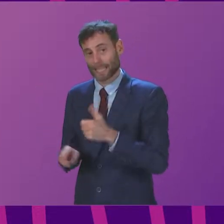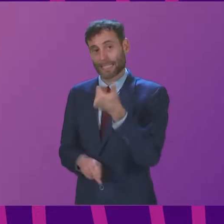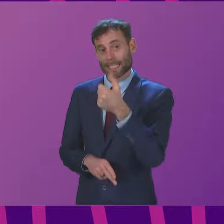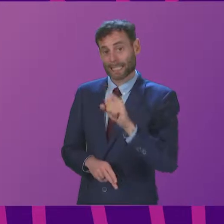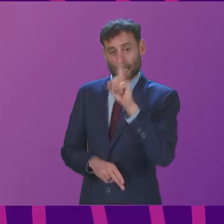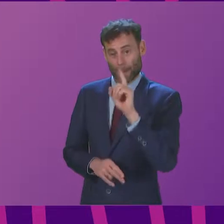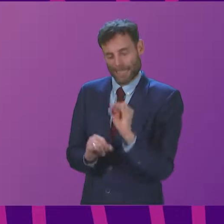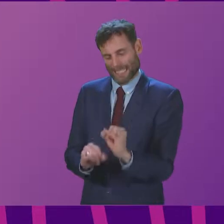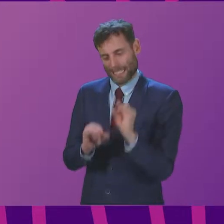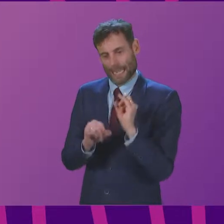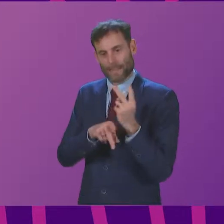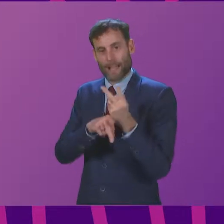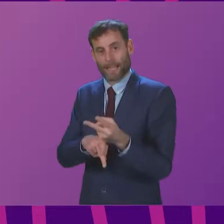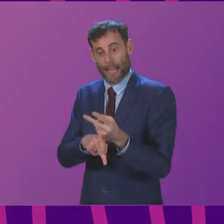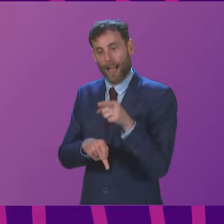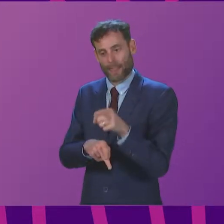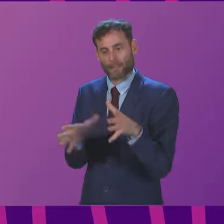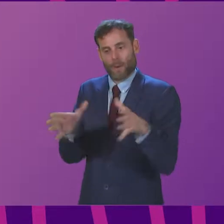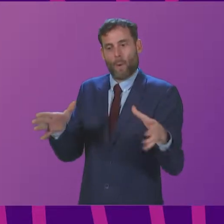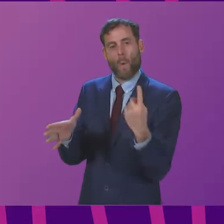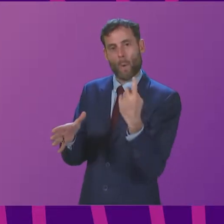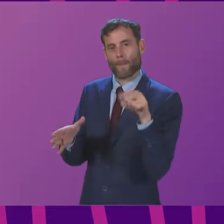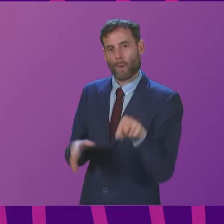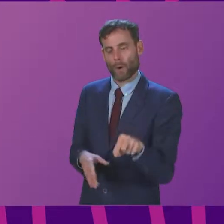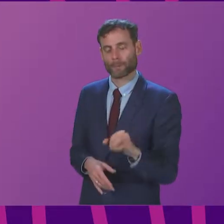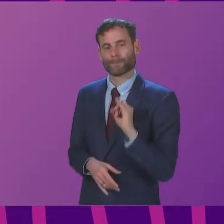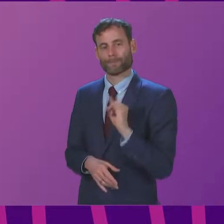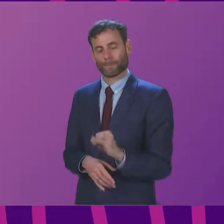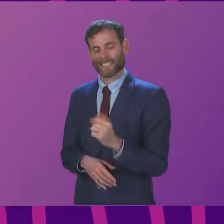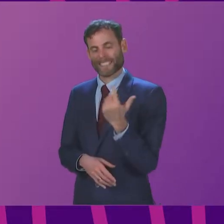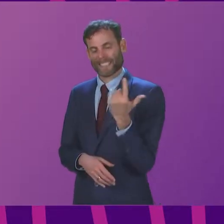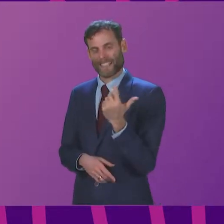care, which is one more than yesterday. Sadly, a further 17 deaths have been reported over the